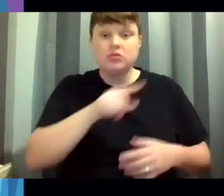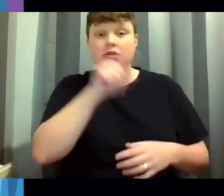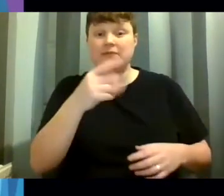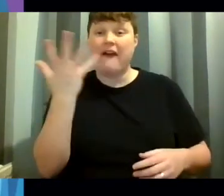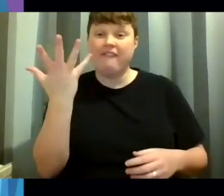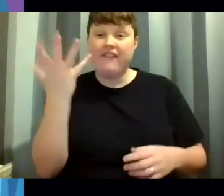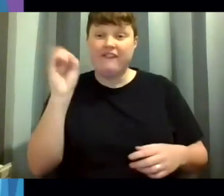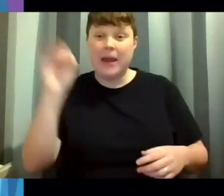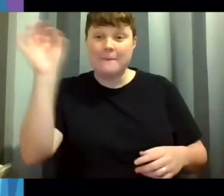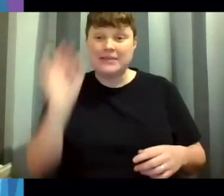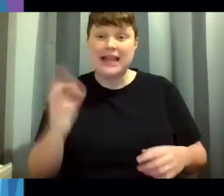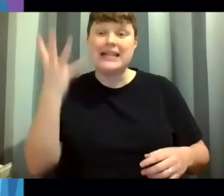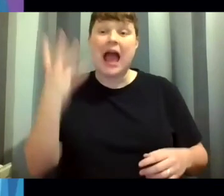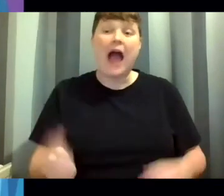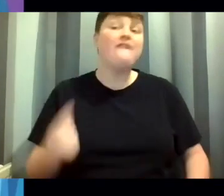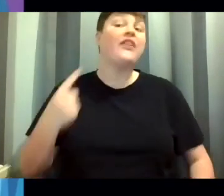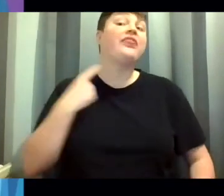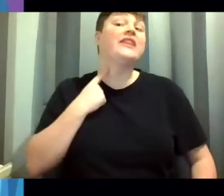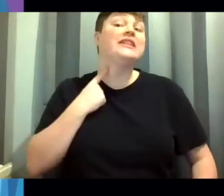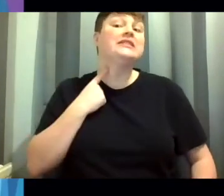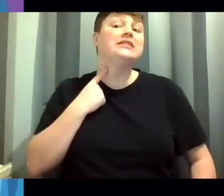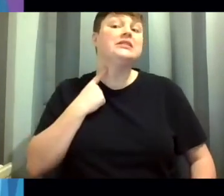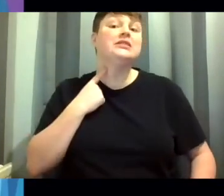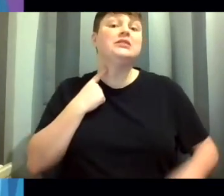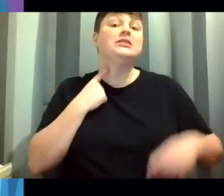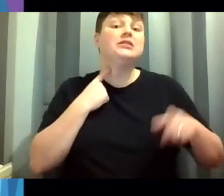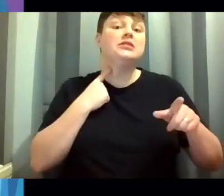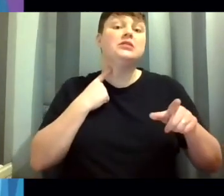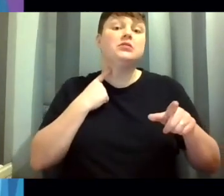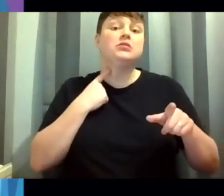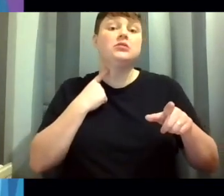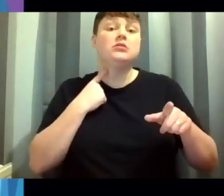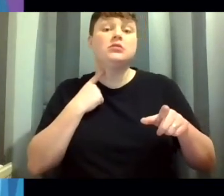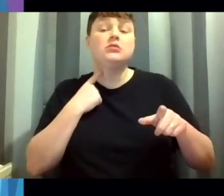of people who have to go under this operation to diagnose lymphoma do not